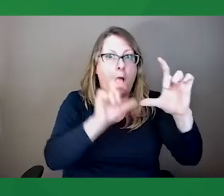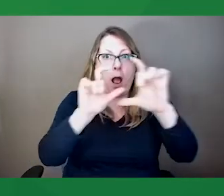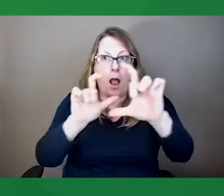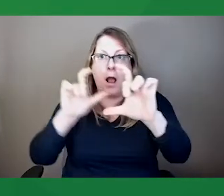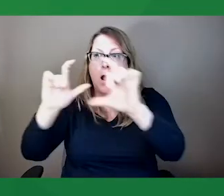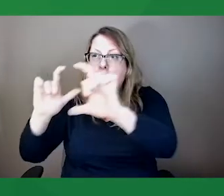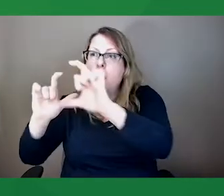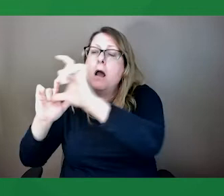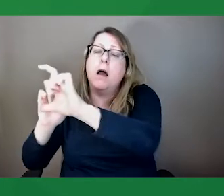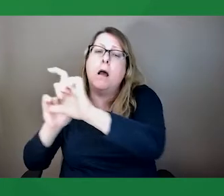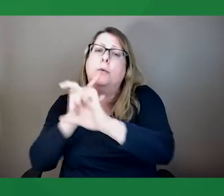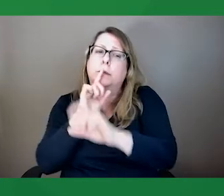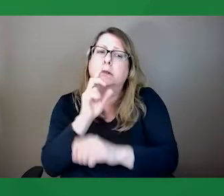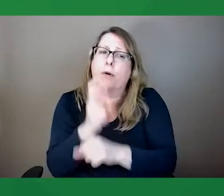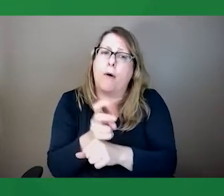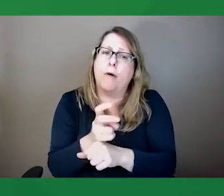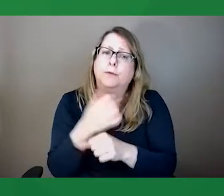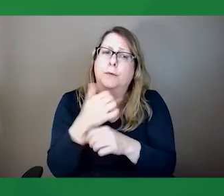This is why it's important to keep that context.